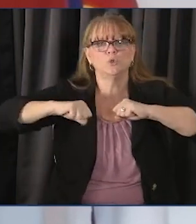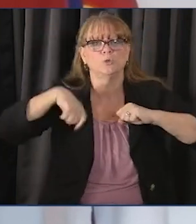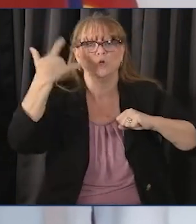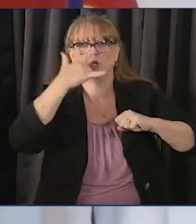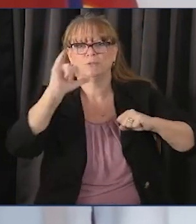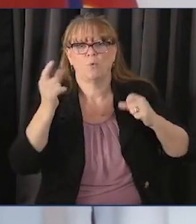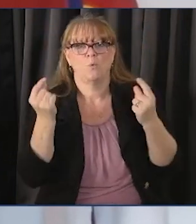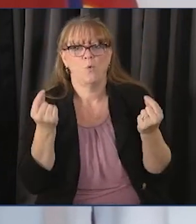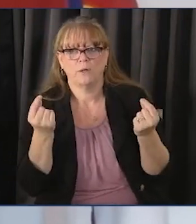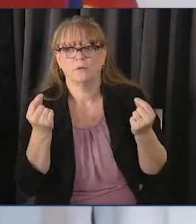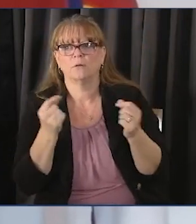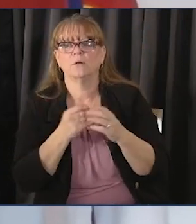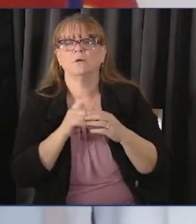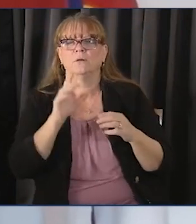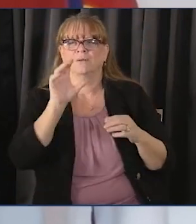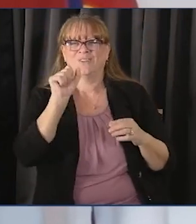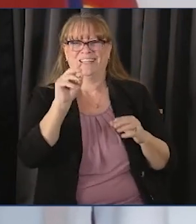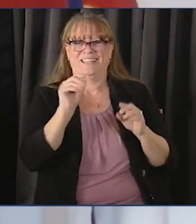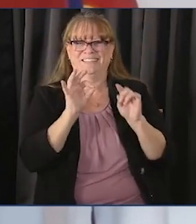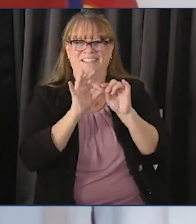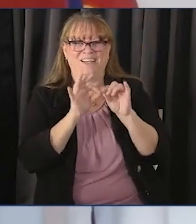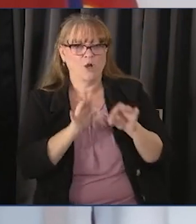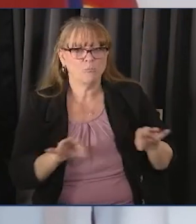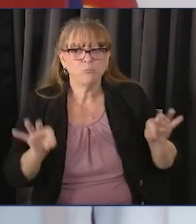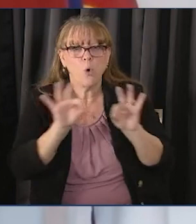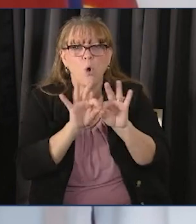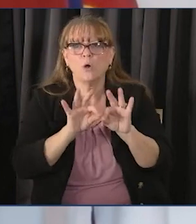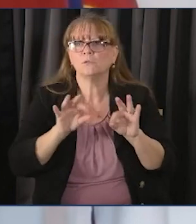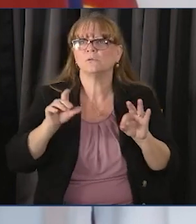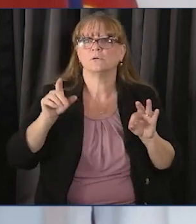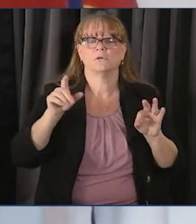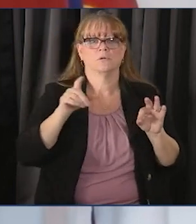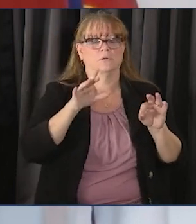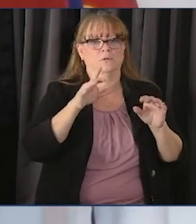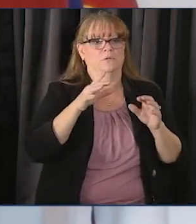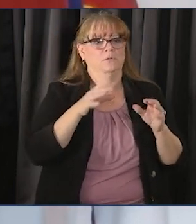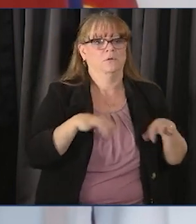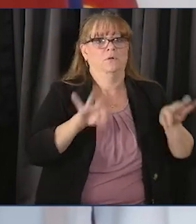present this last weekend at Buckley Air Force Base for the send off of more than 200 Colorado